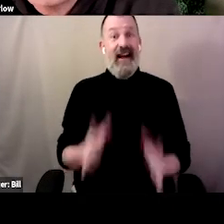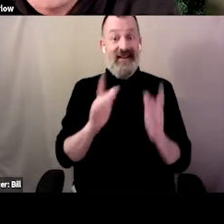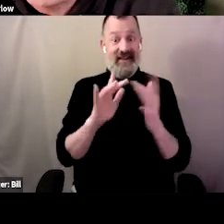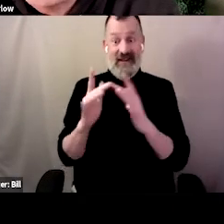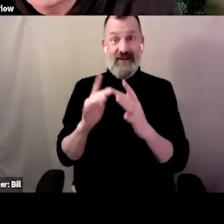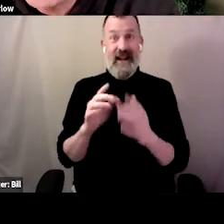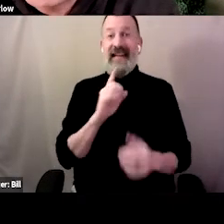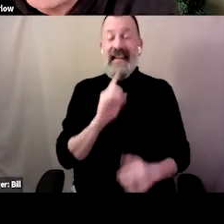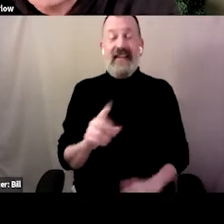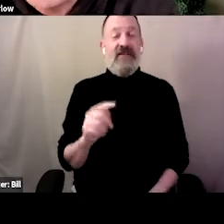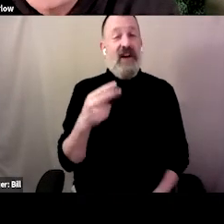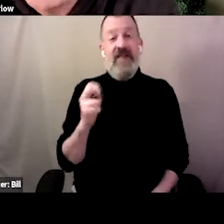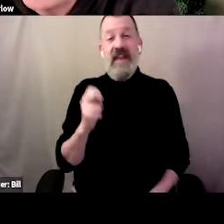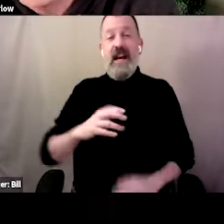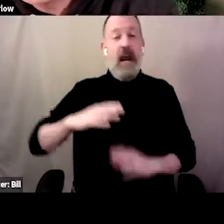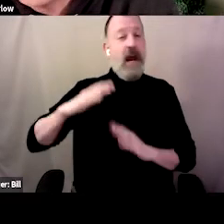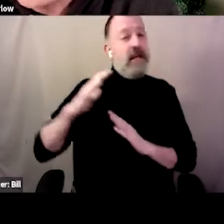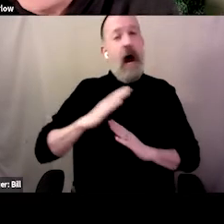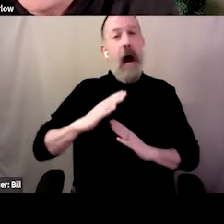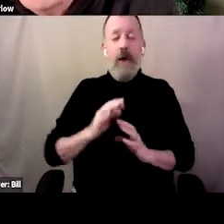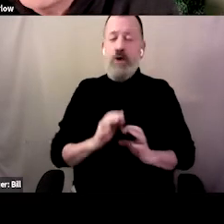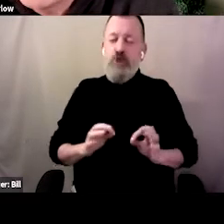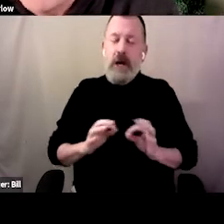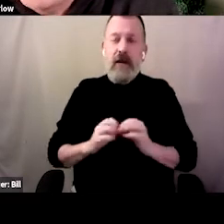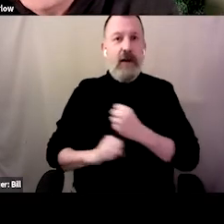all critical infrastructures, yet we don't treat it like one right we